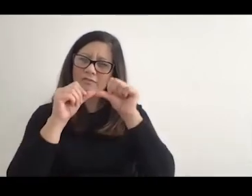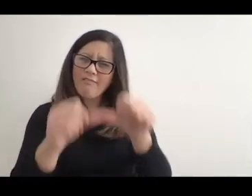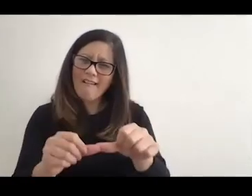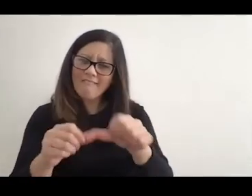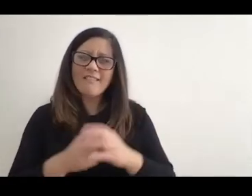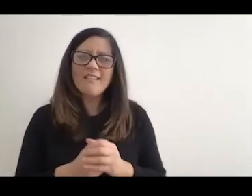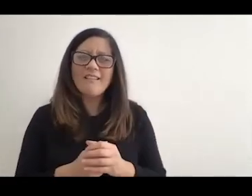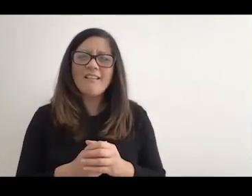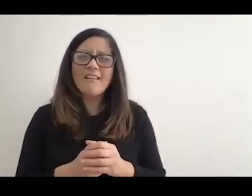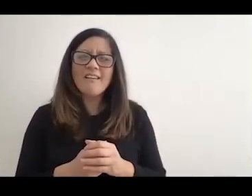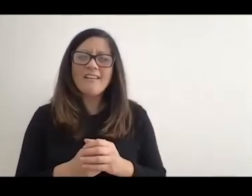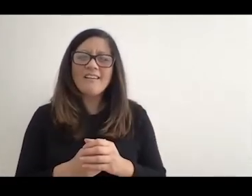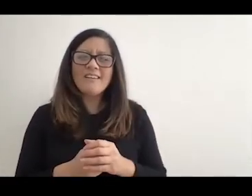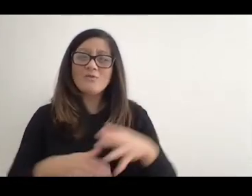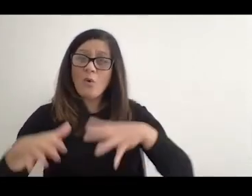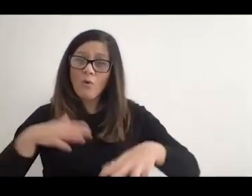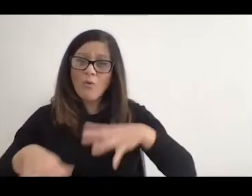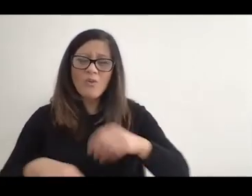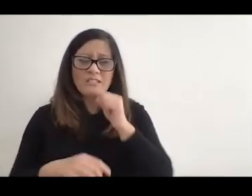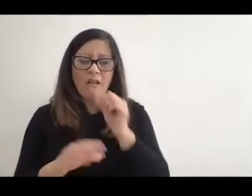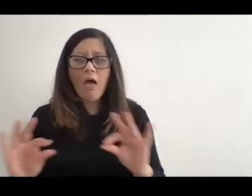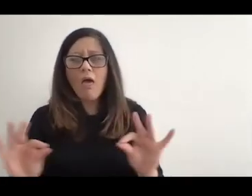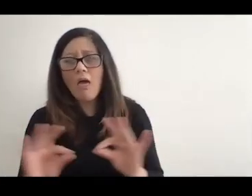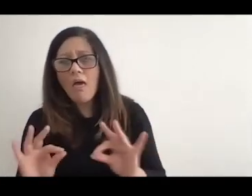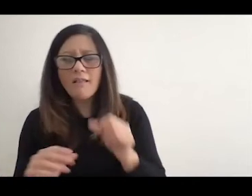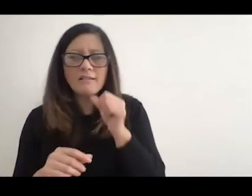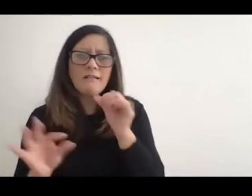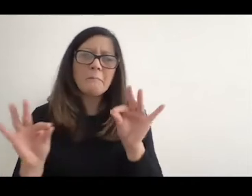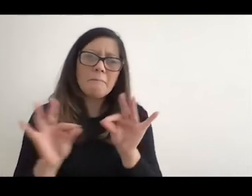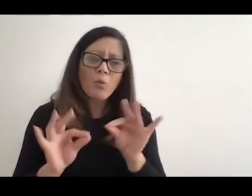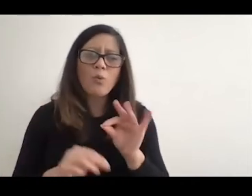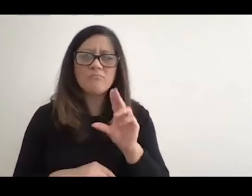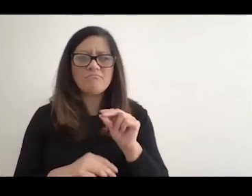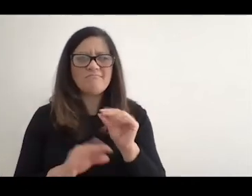This is not frivolous. Dressing with disabilities is not